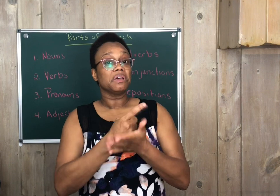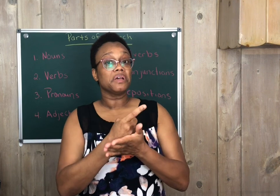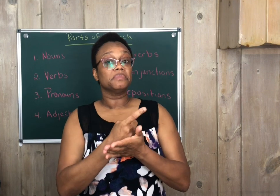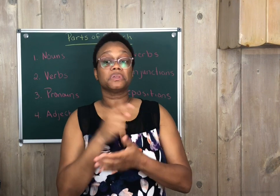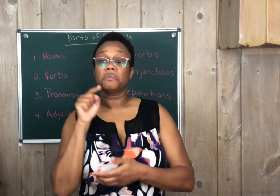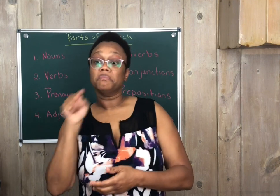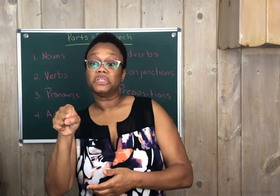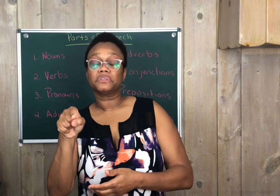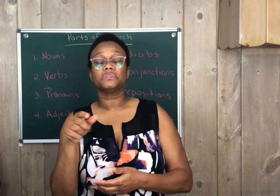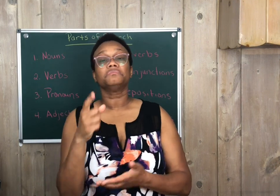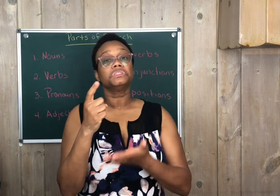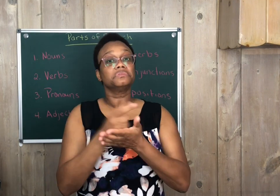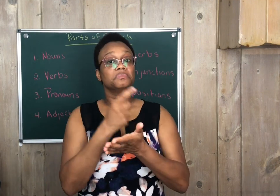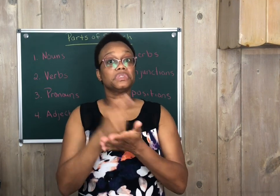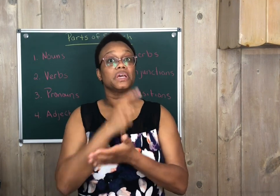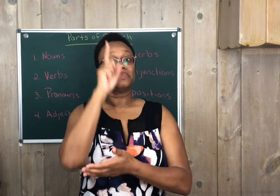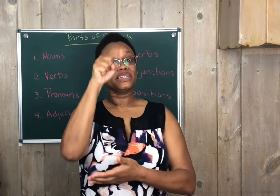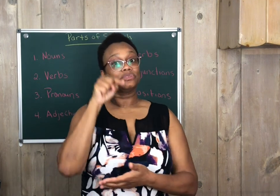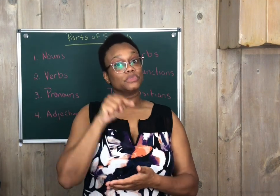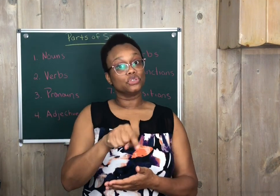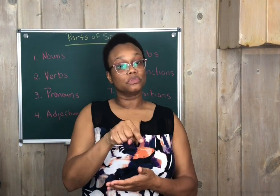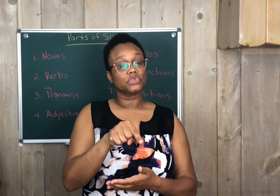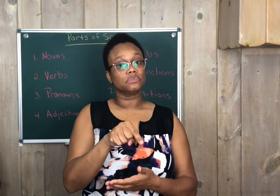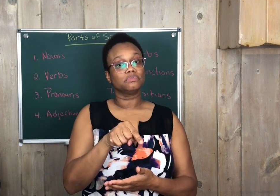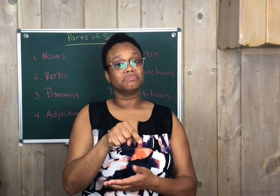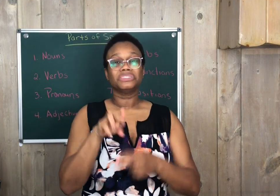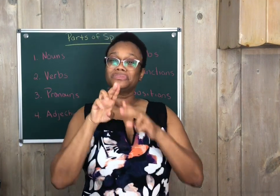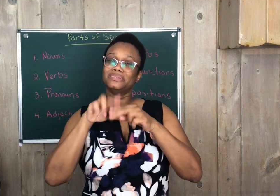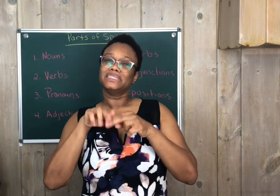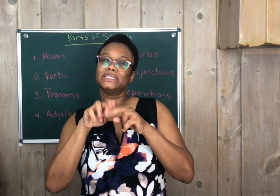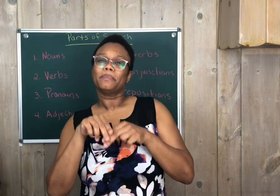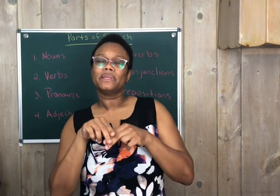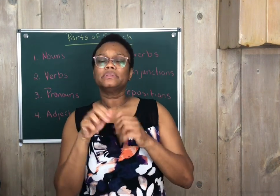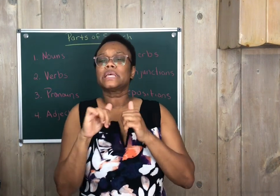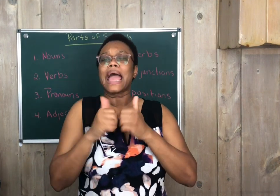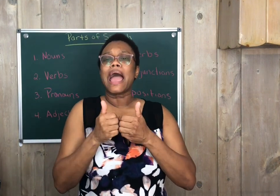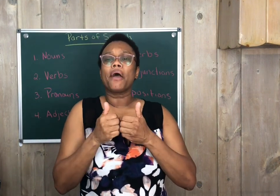You don't have to always use exclamation points when using interjections